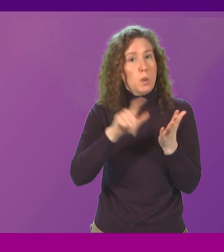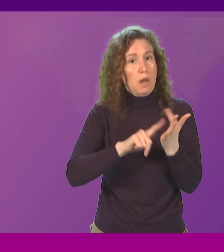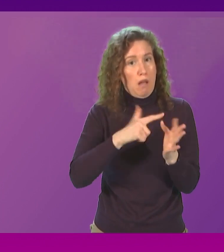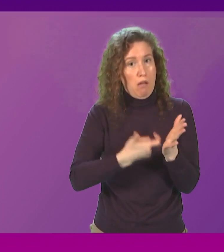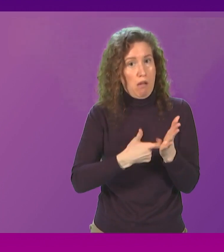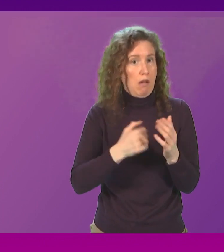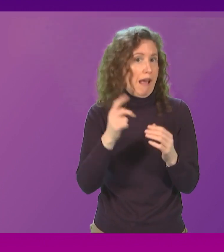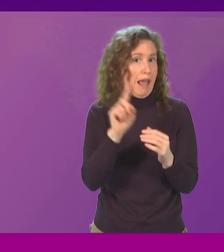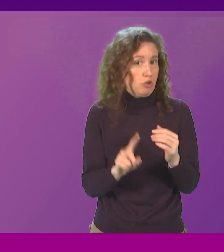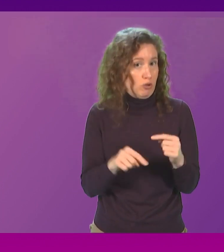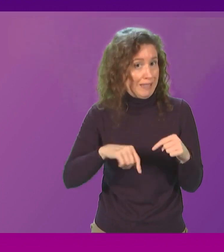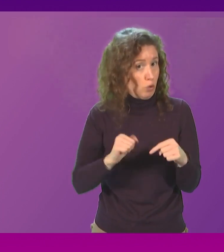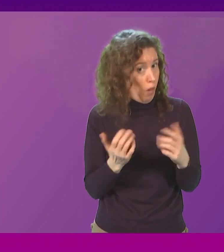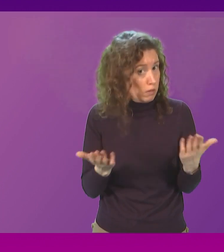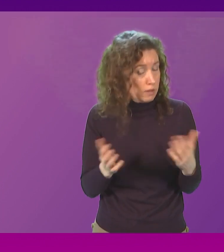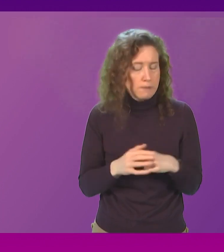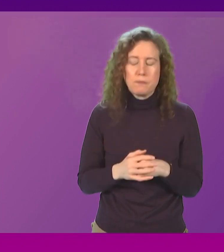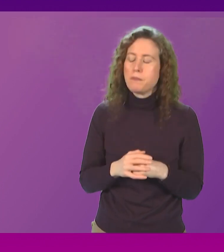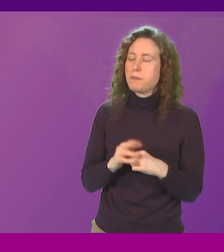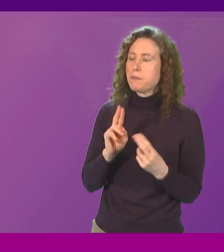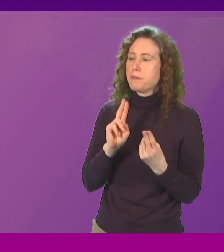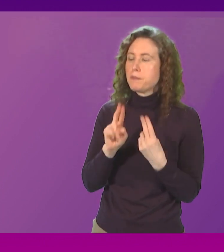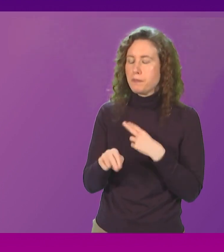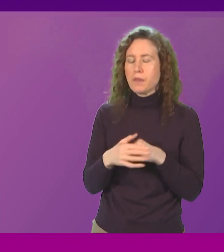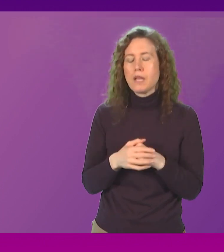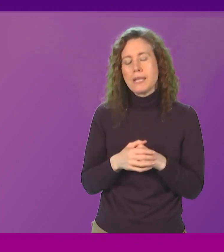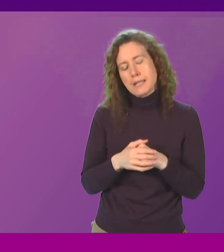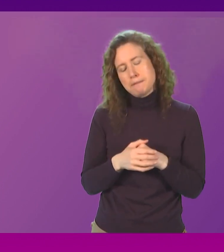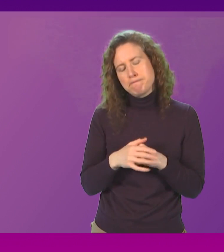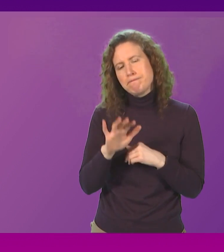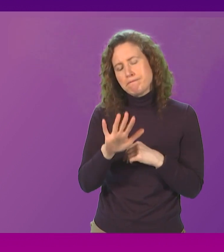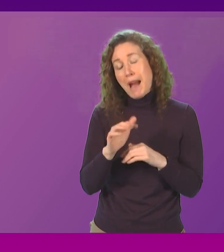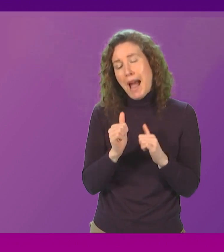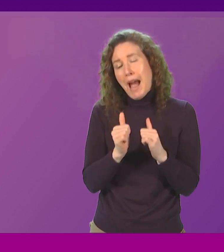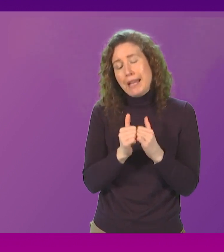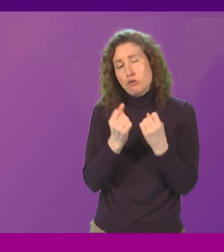I agree with the sentiment behind that question.